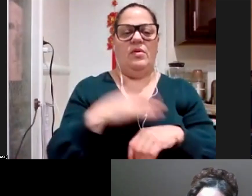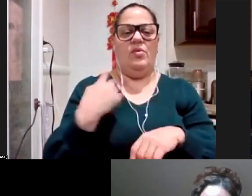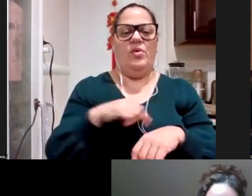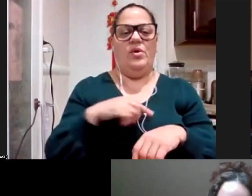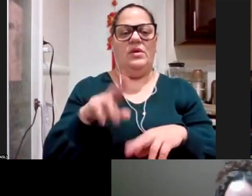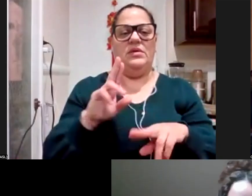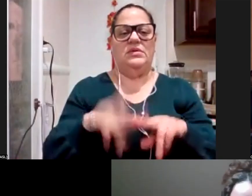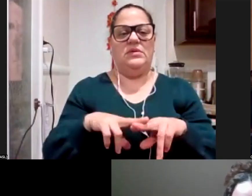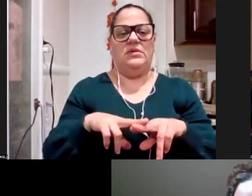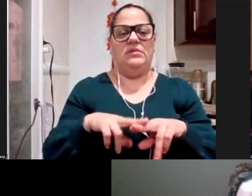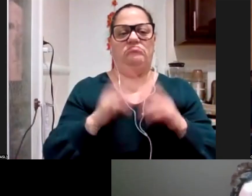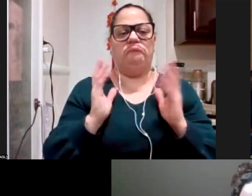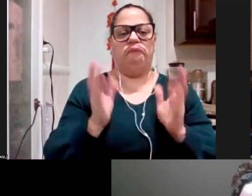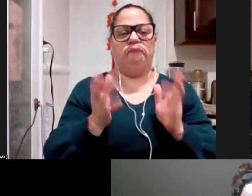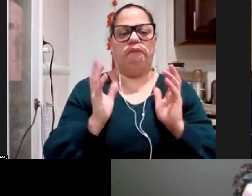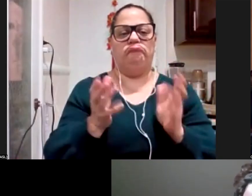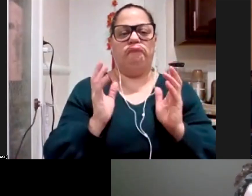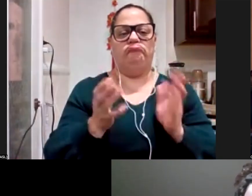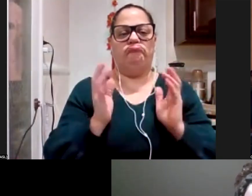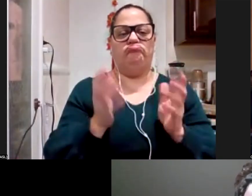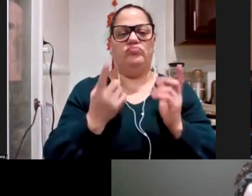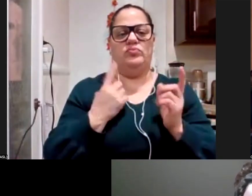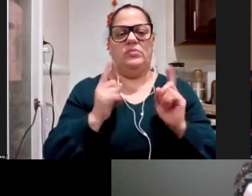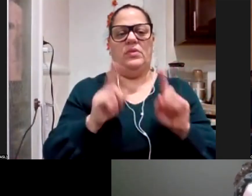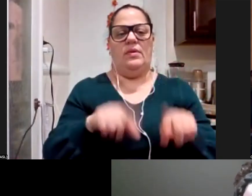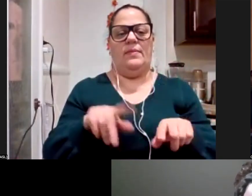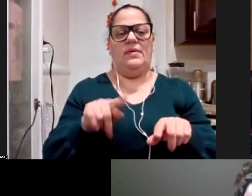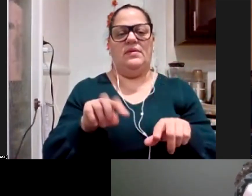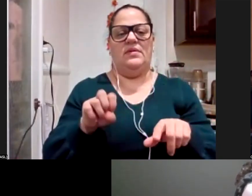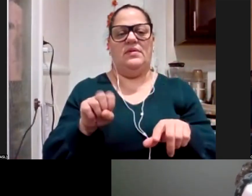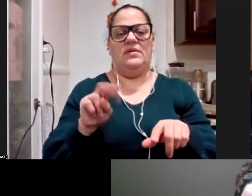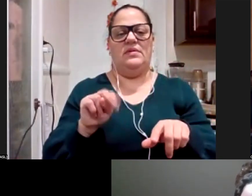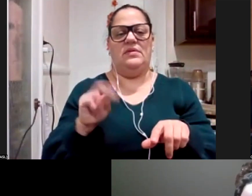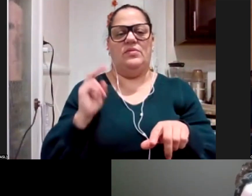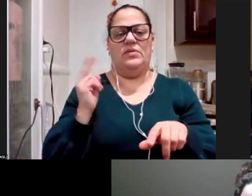and and chat a little bit about what's going on in Tennessee with the history. So Grover, we may be